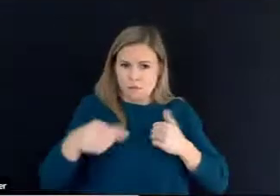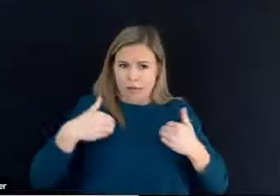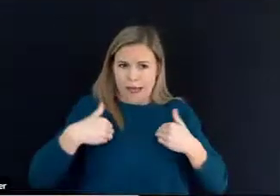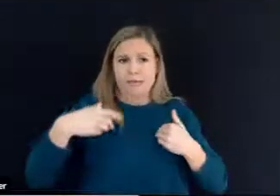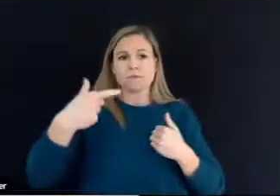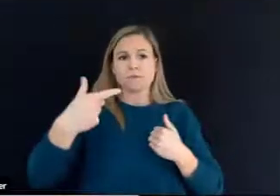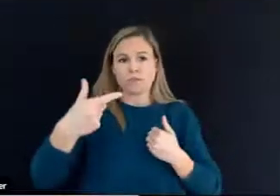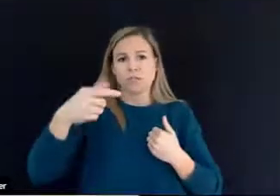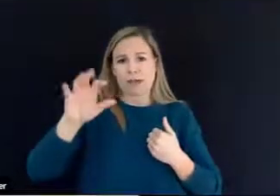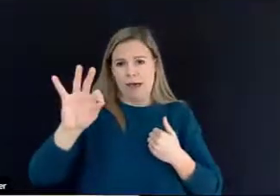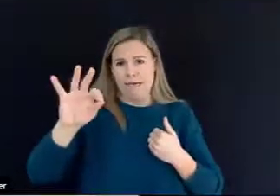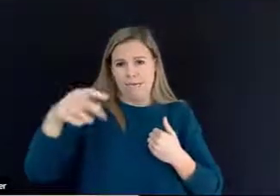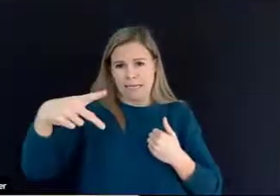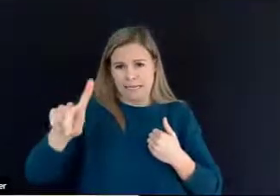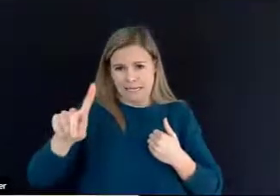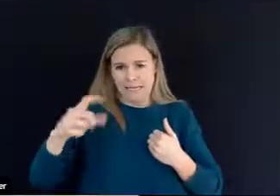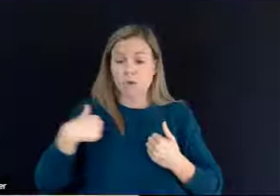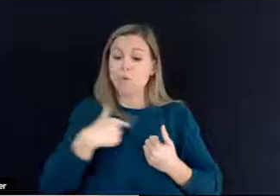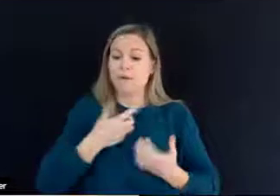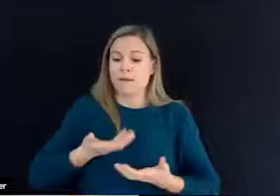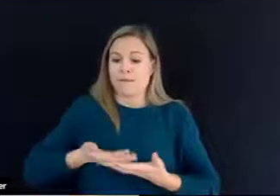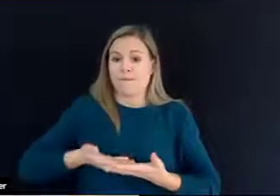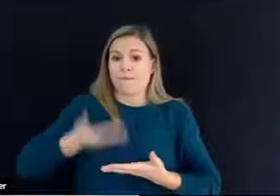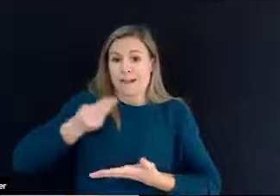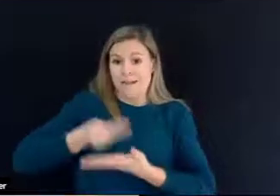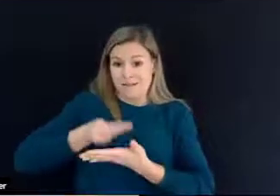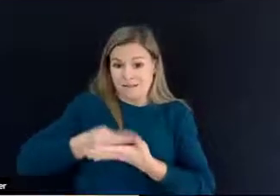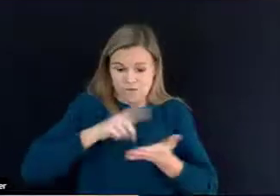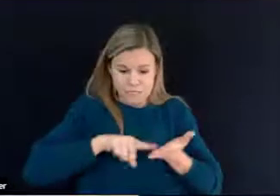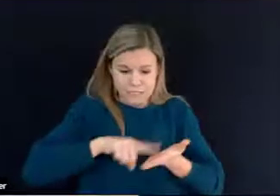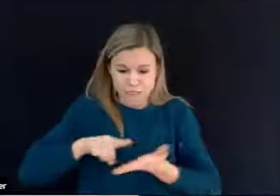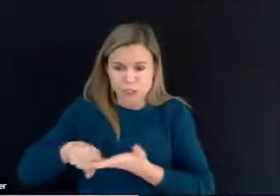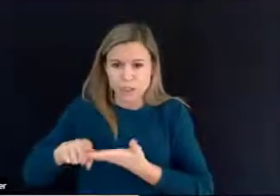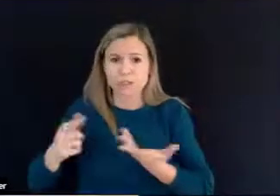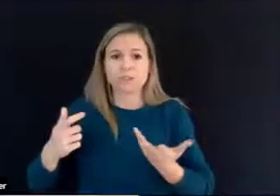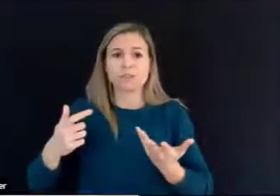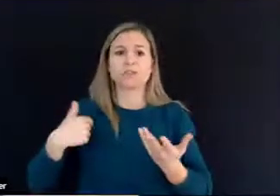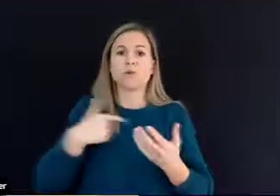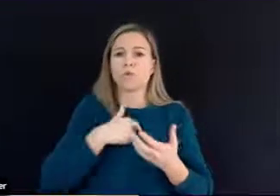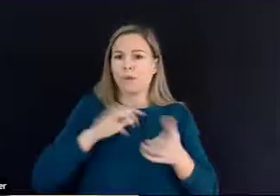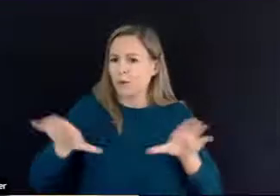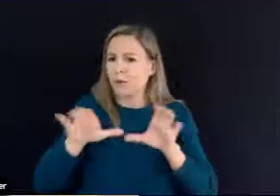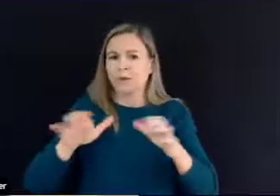We fund research, we champion scientific collaboration,